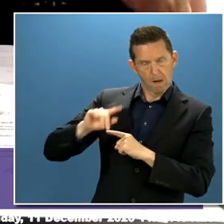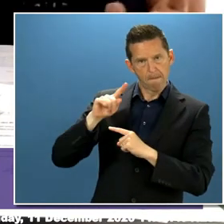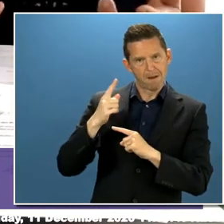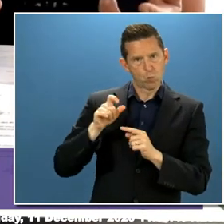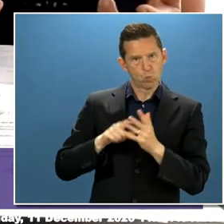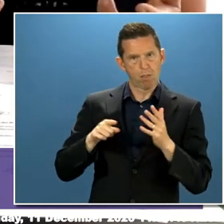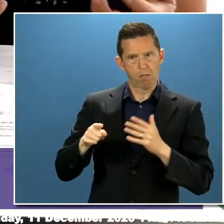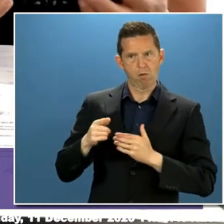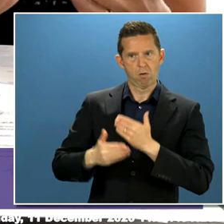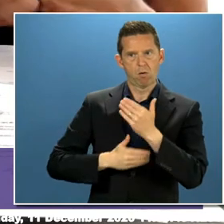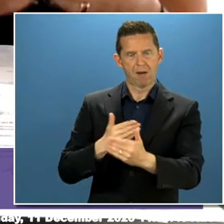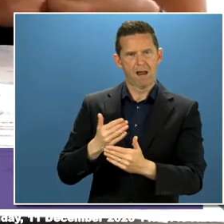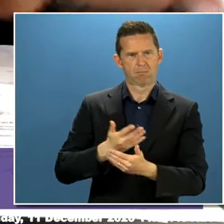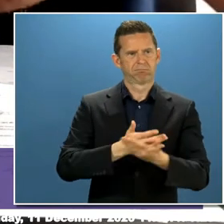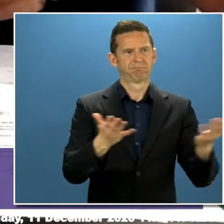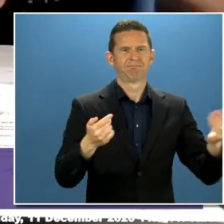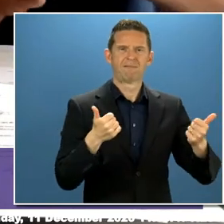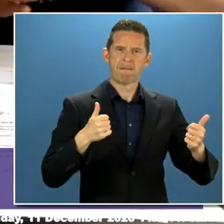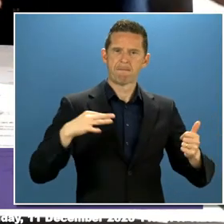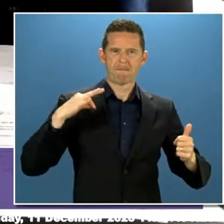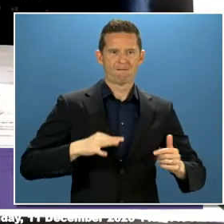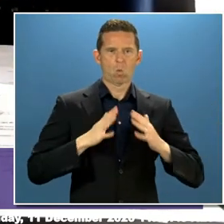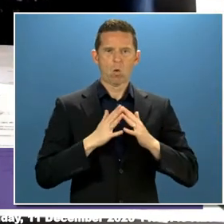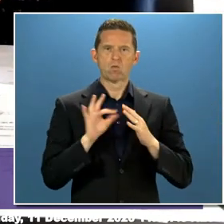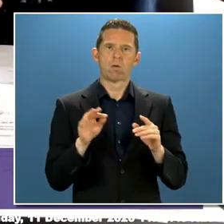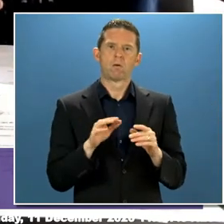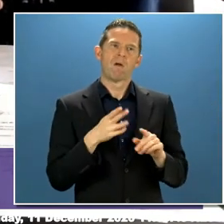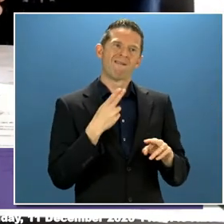benefits and it doesn't become this sort of "We have to do this to decide".